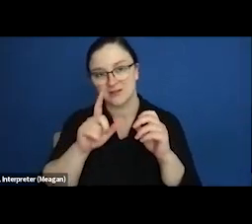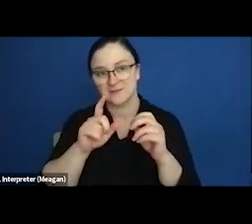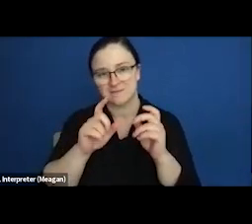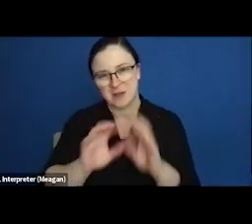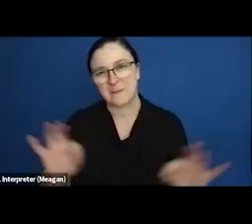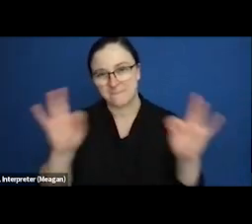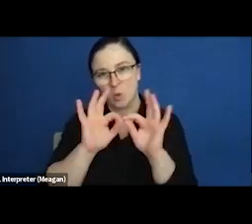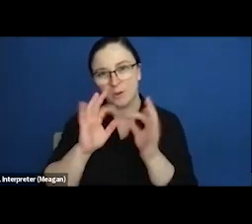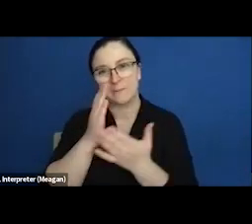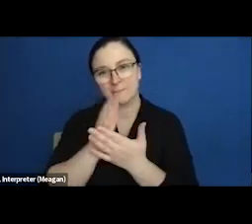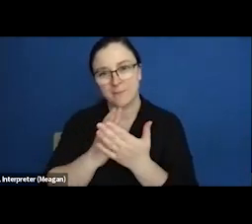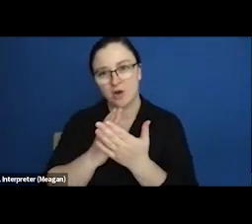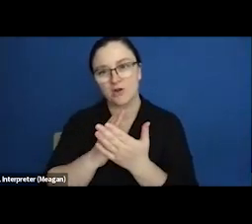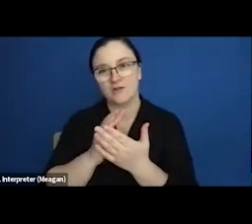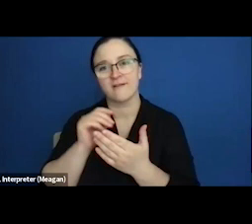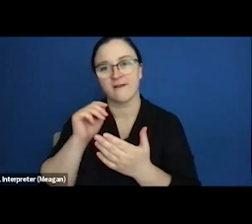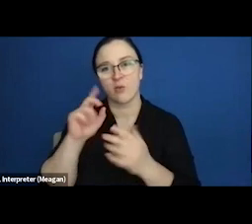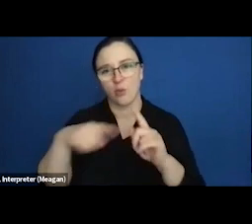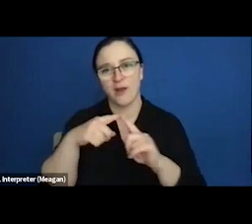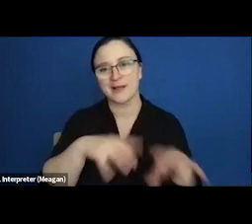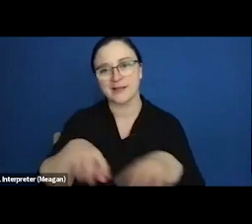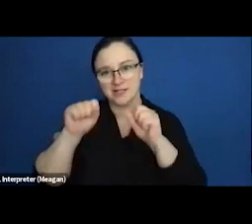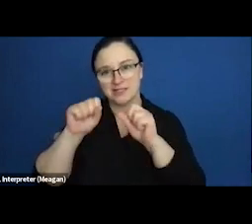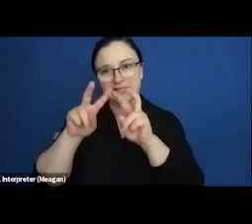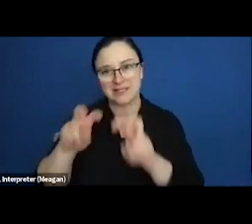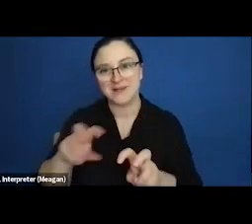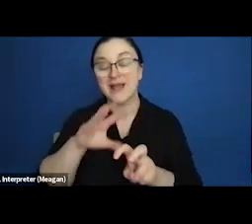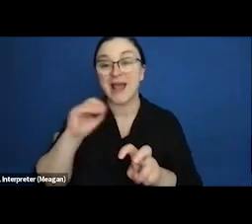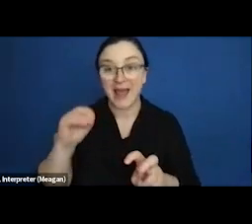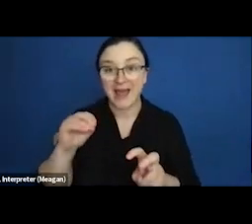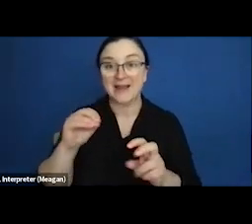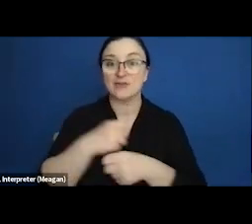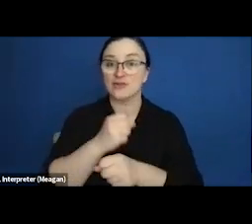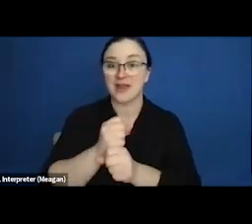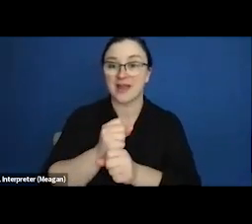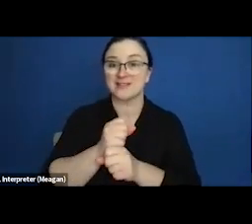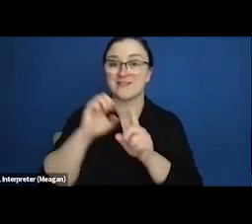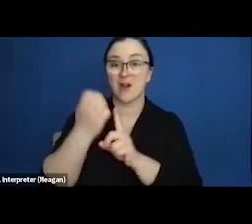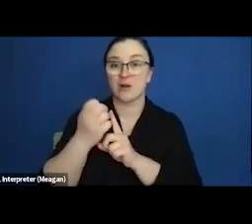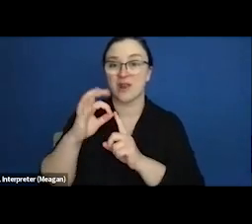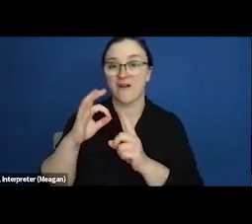when conducting an assessment. And it also fosters transparency and partnership, right?